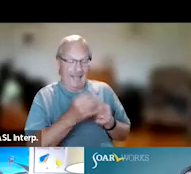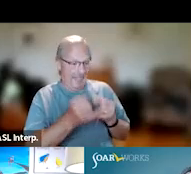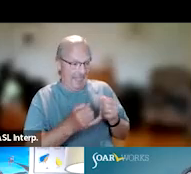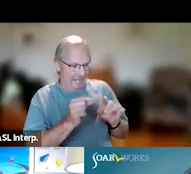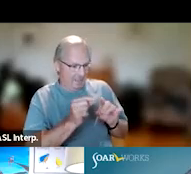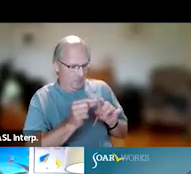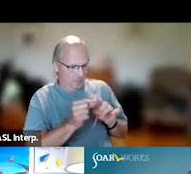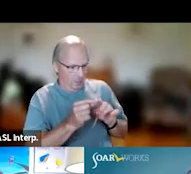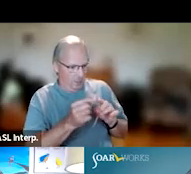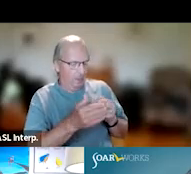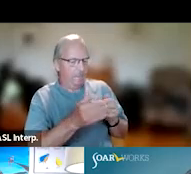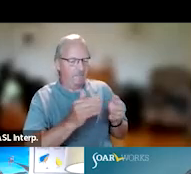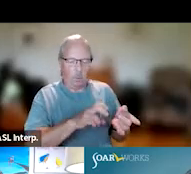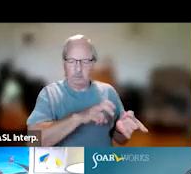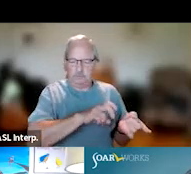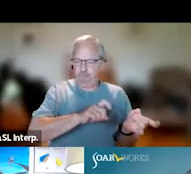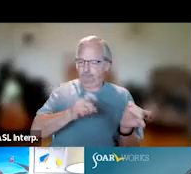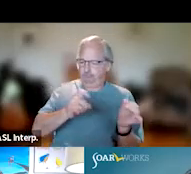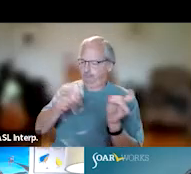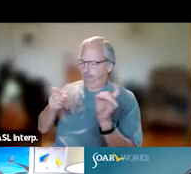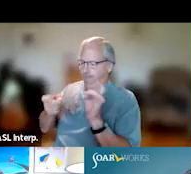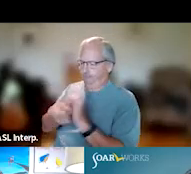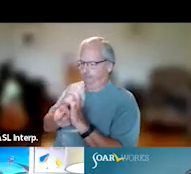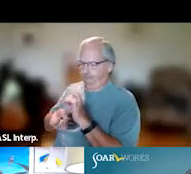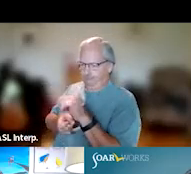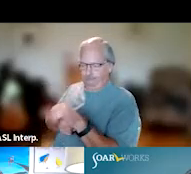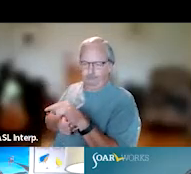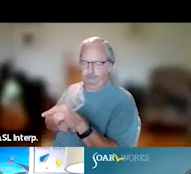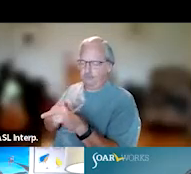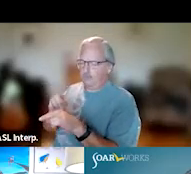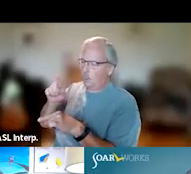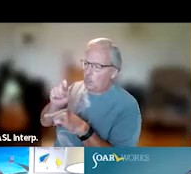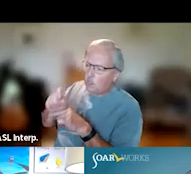we kind of transition into questions in that process